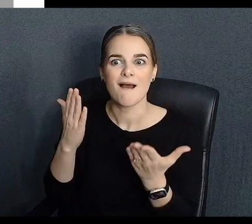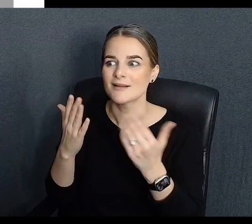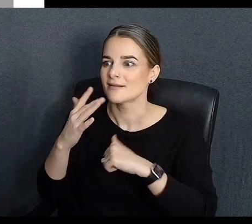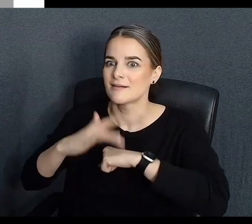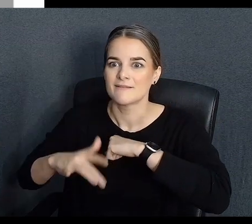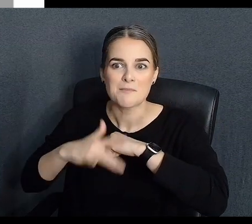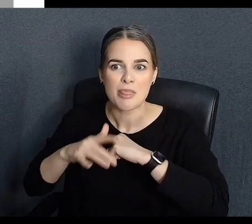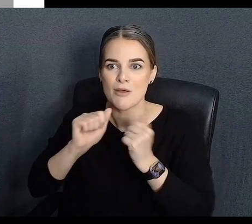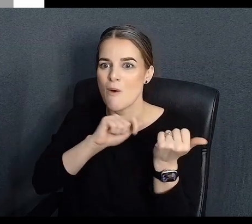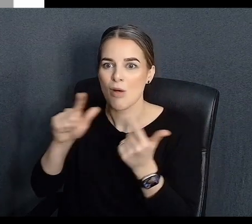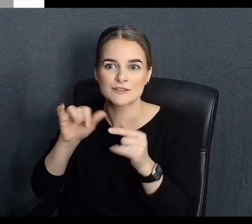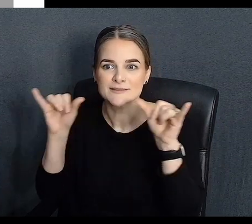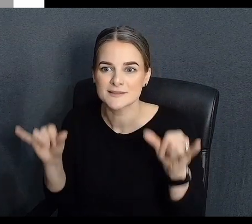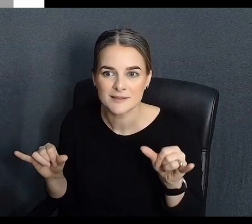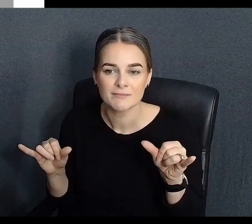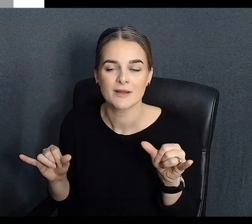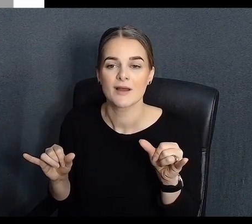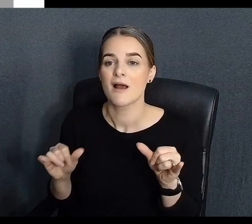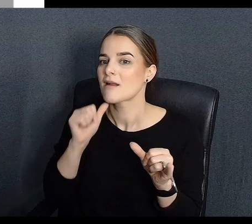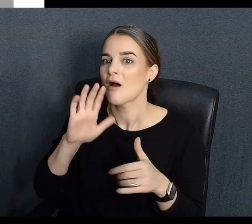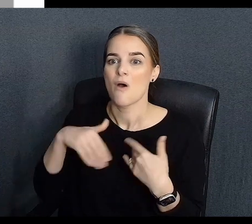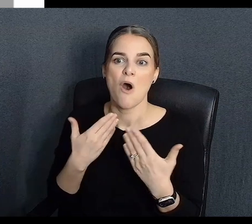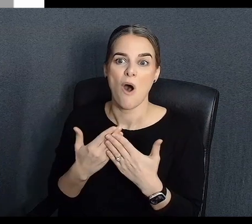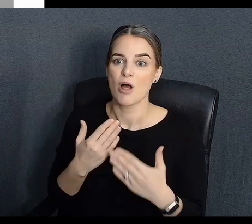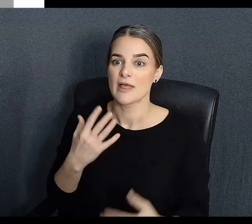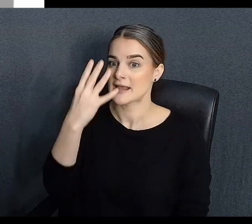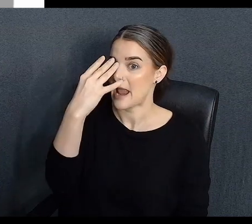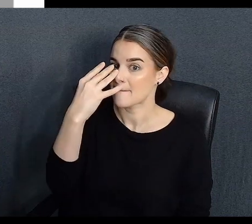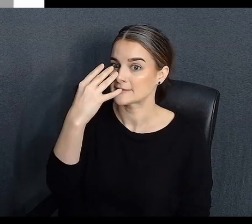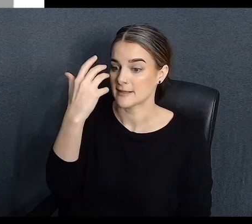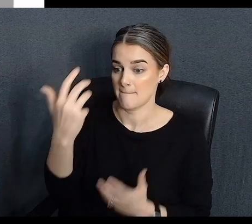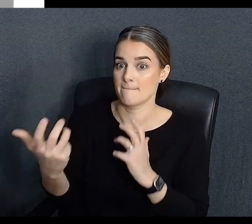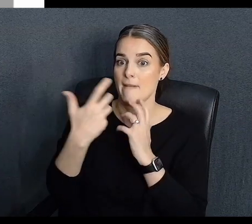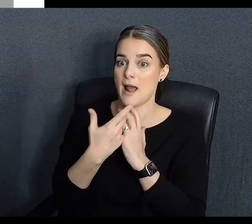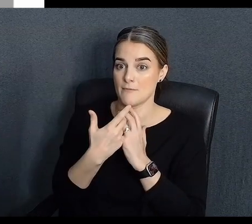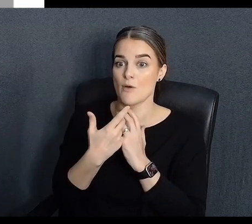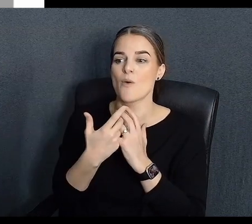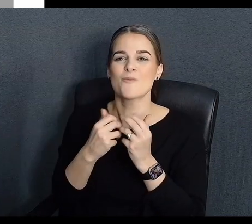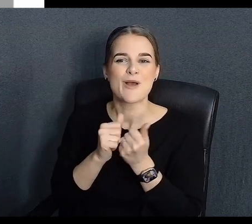Or every single eye gaze camera is not compatible with every single AAC device.